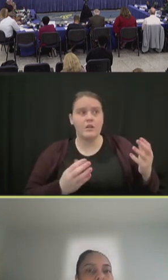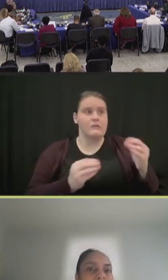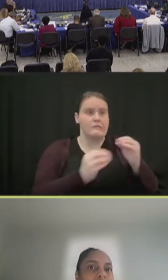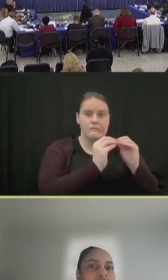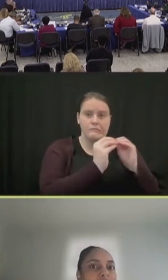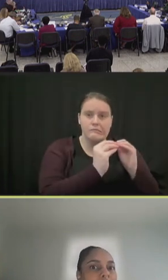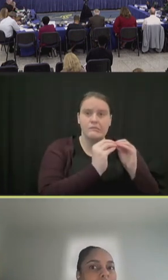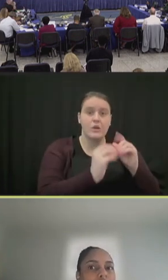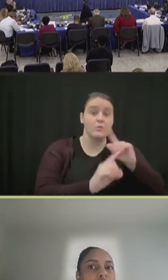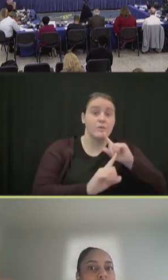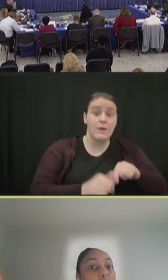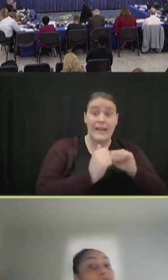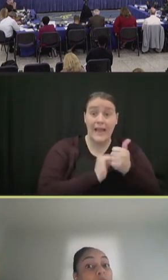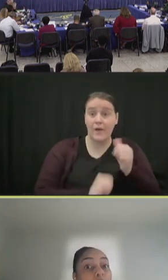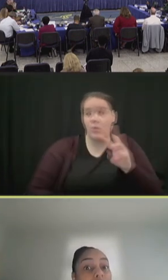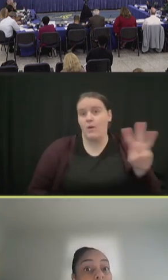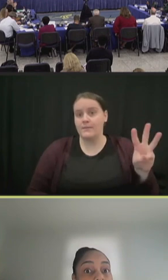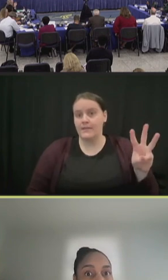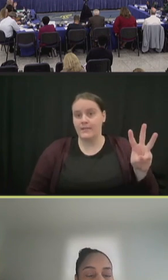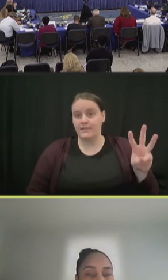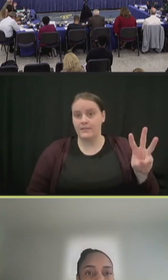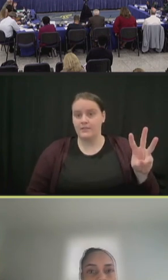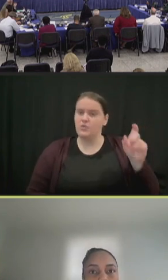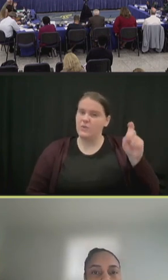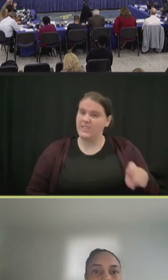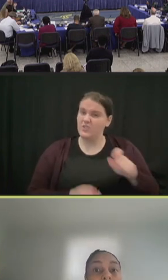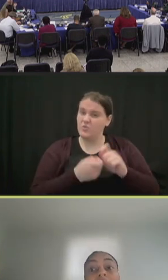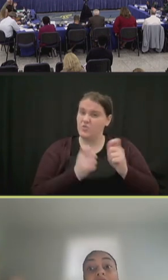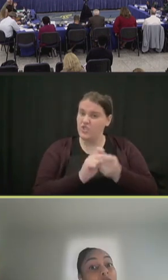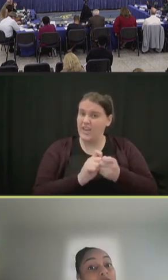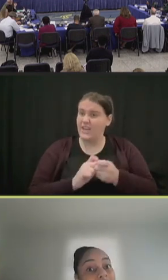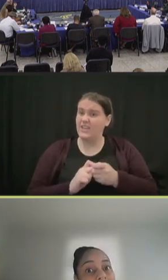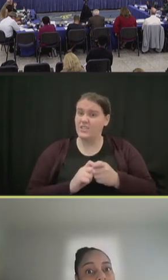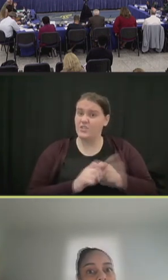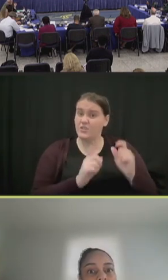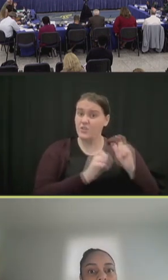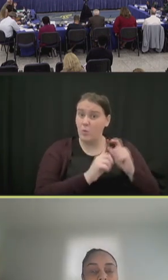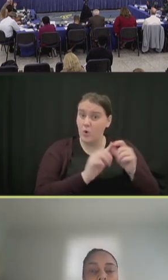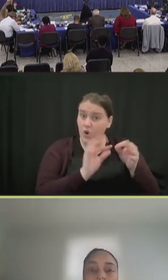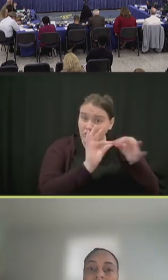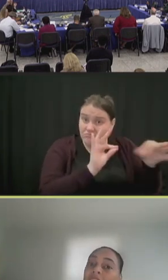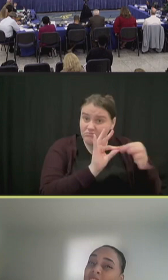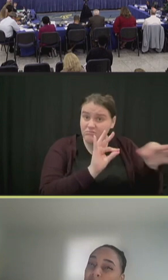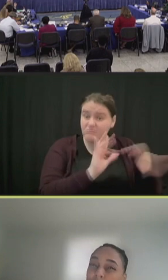Do we have to change the way we word things on our website and in our ads? So that we can get those